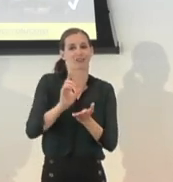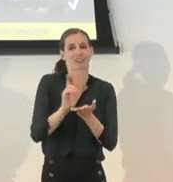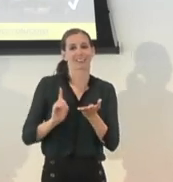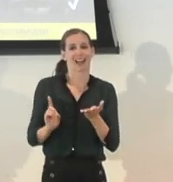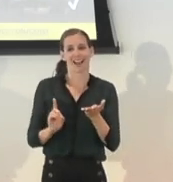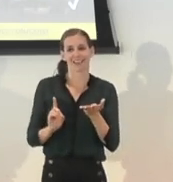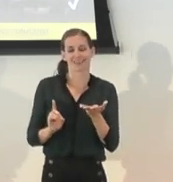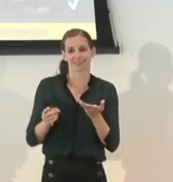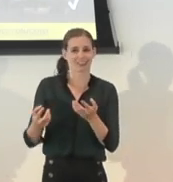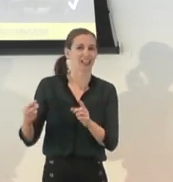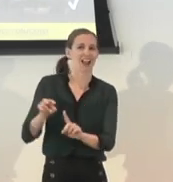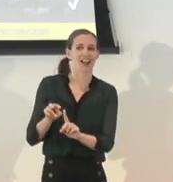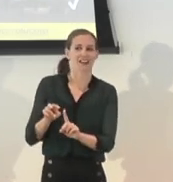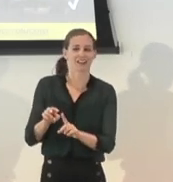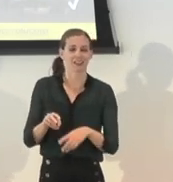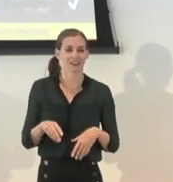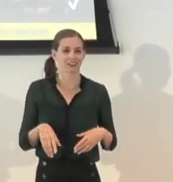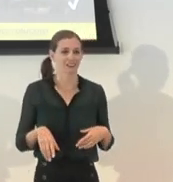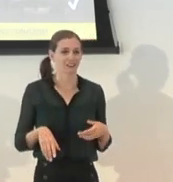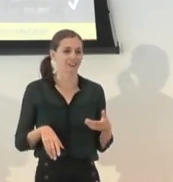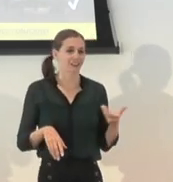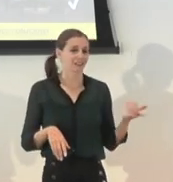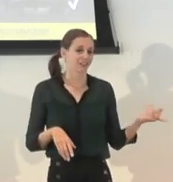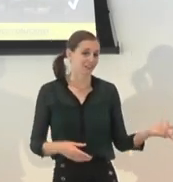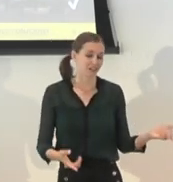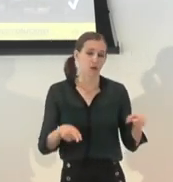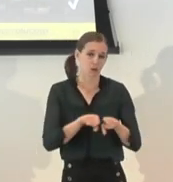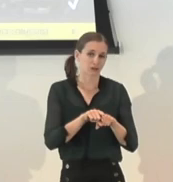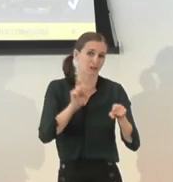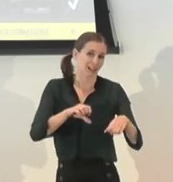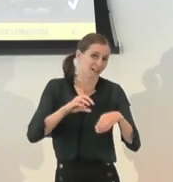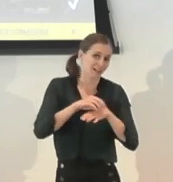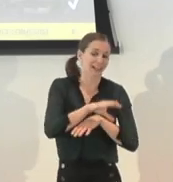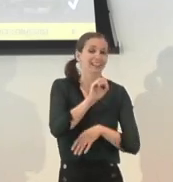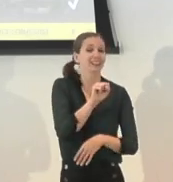software side so in terms of how we design things. Because of the participants,